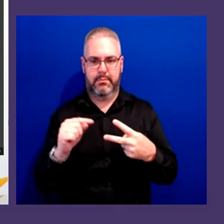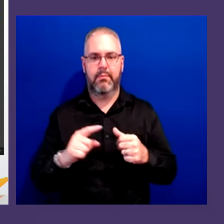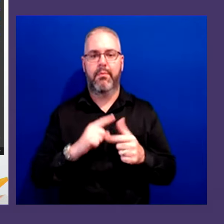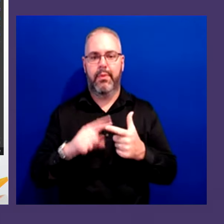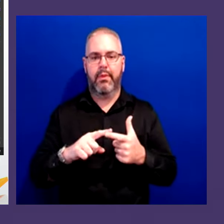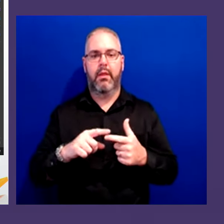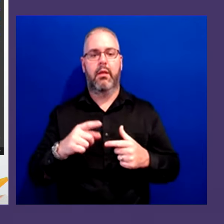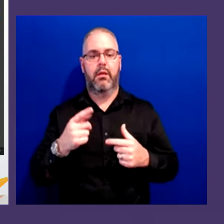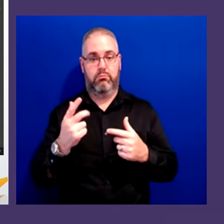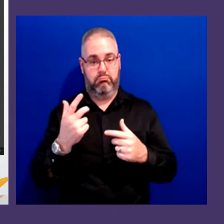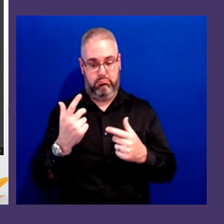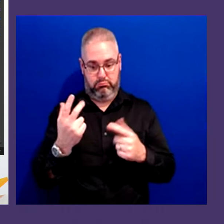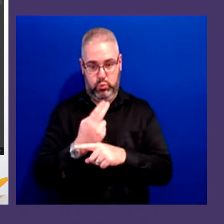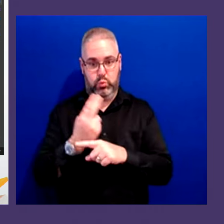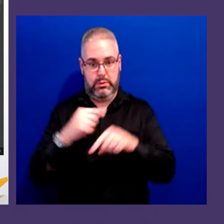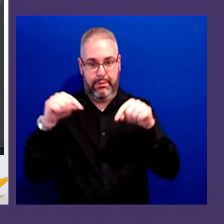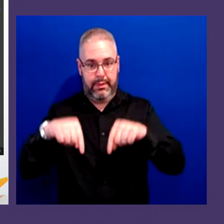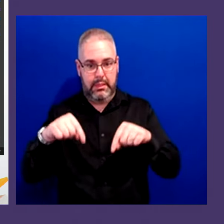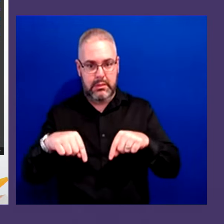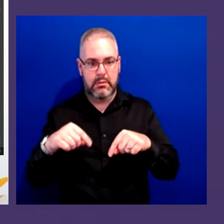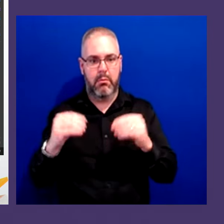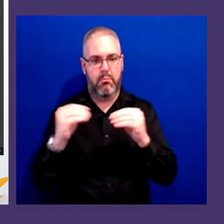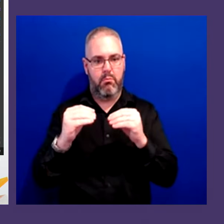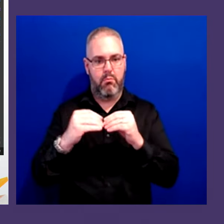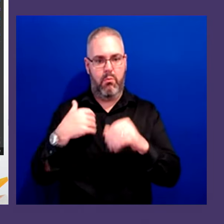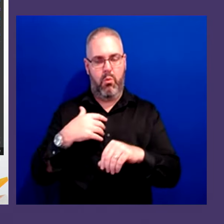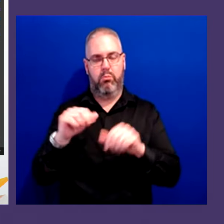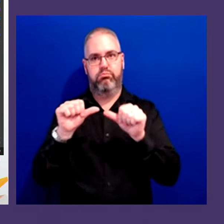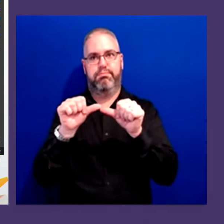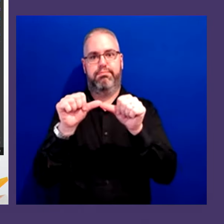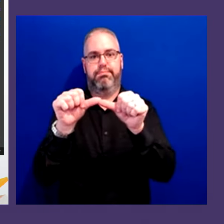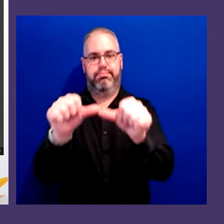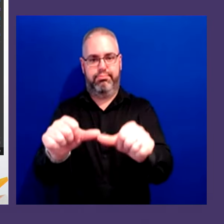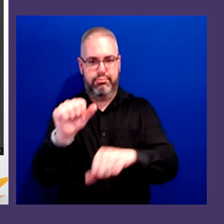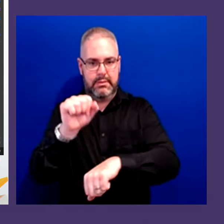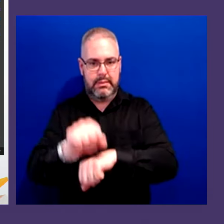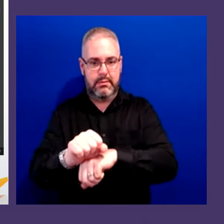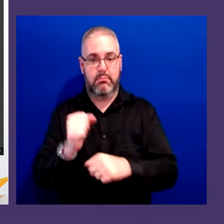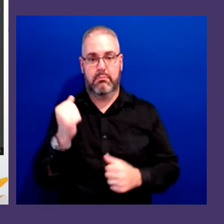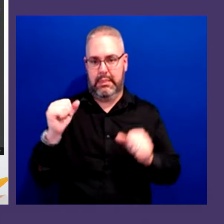I can actually work longer because as I said before, my eyes are pretty light sensitive.